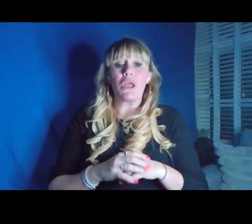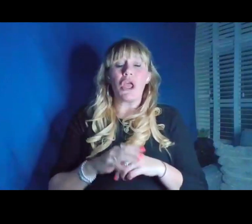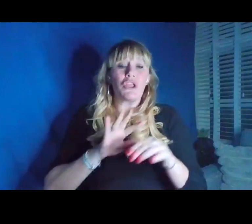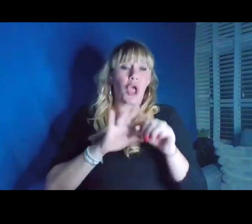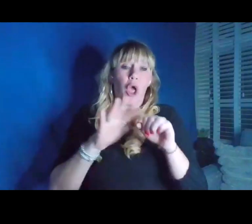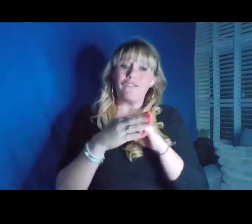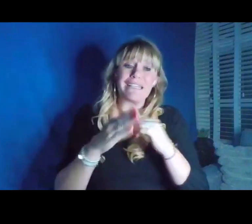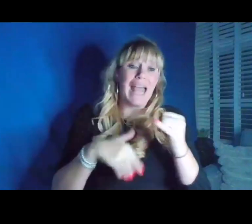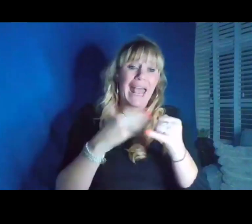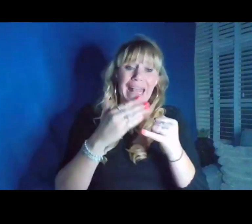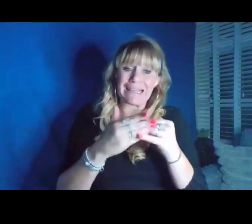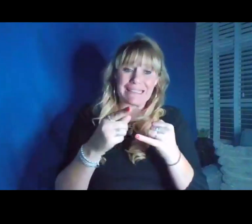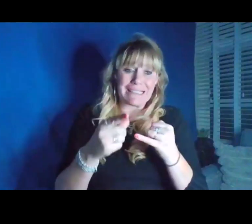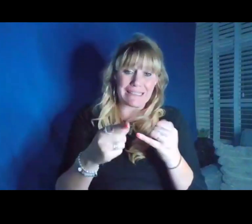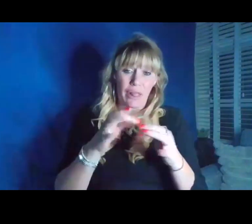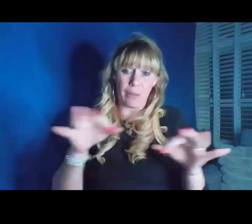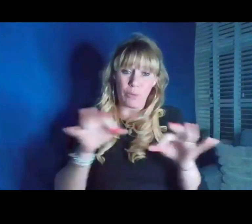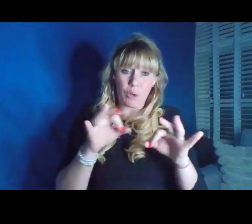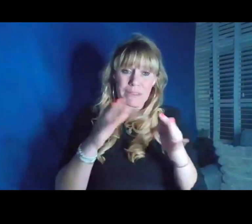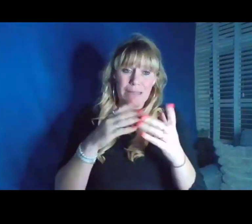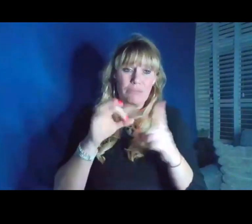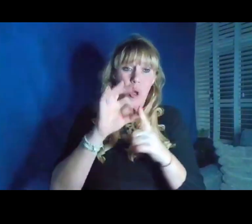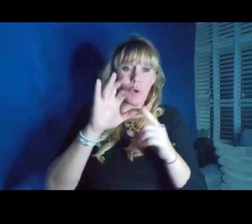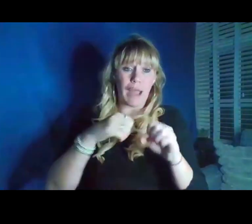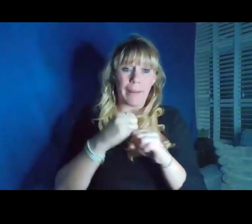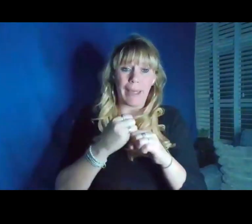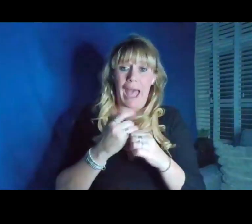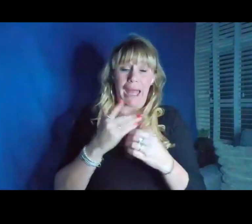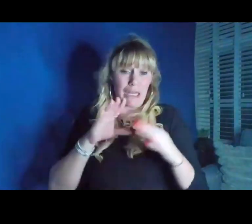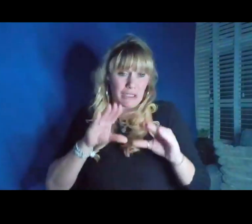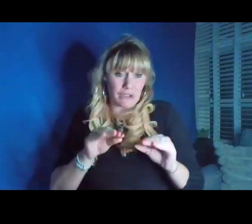me permanently indoors, but it didn't stop Roxana.